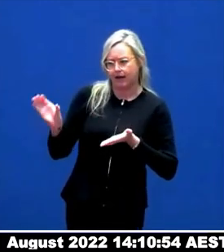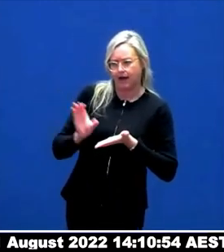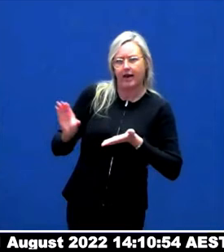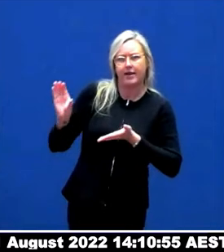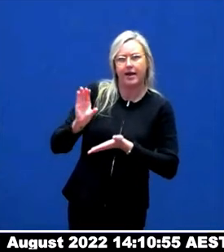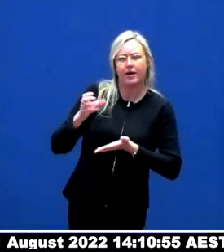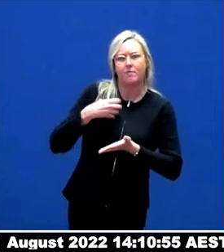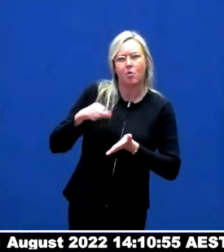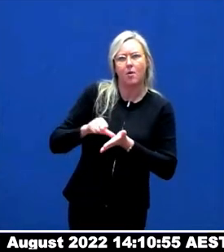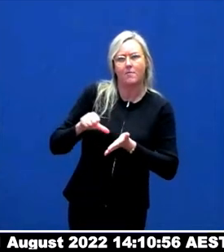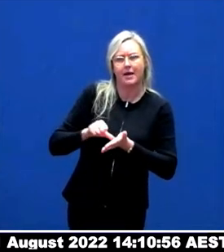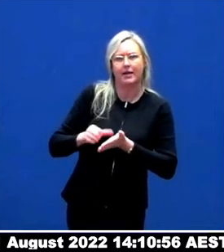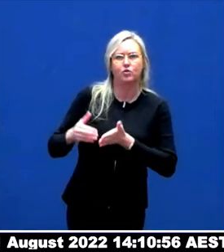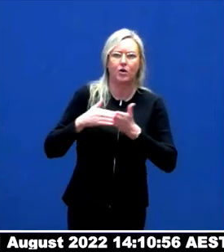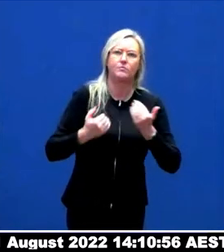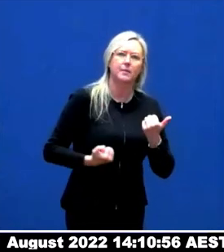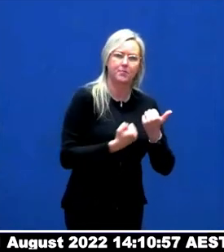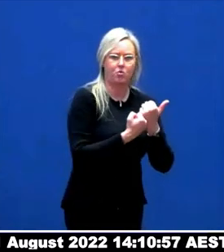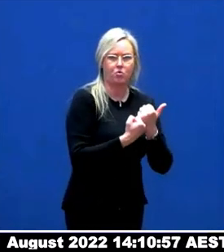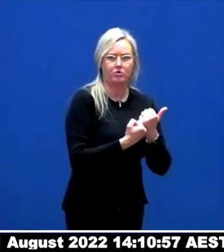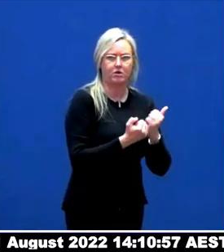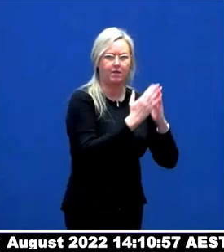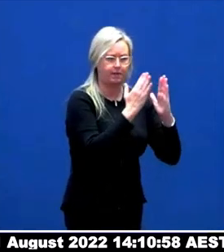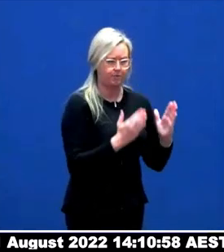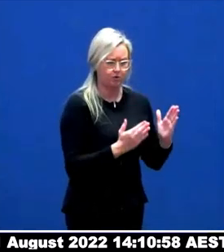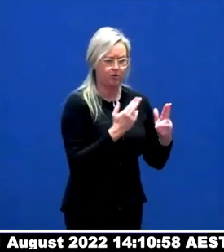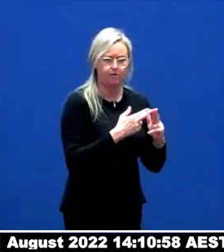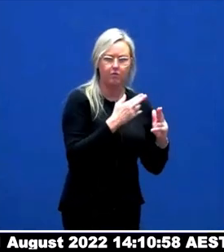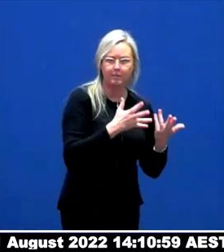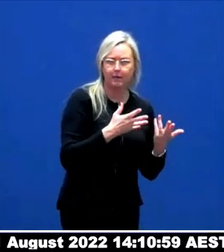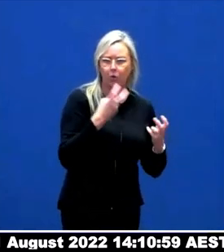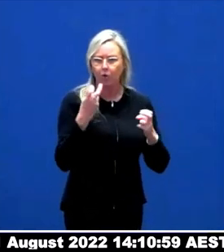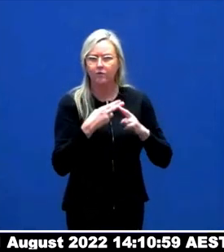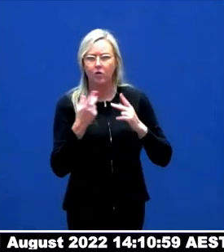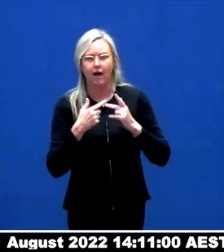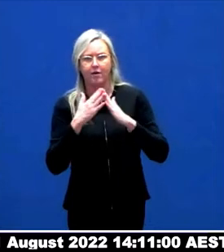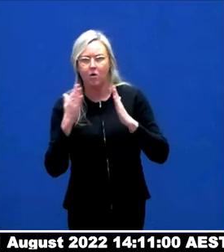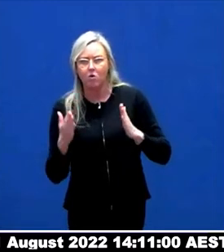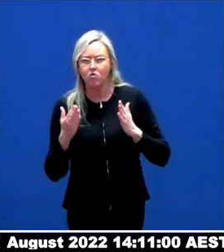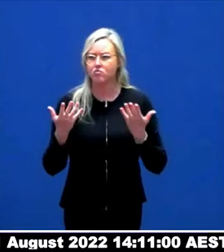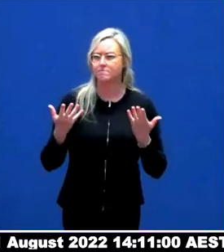participant to navigate the housing and homelessness services and to help them